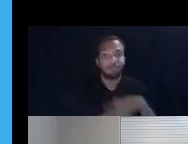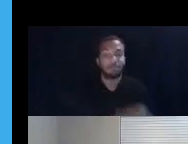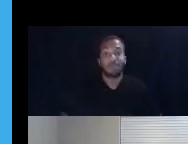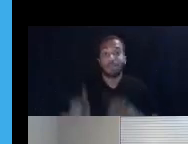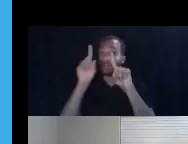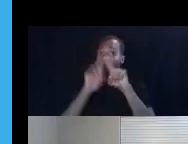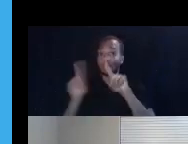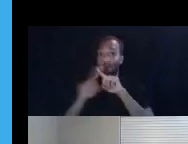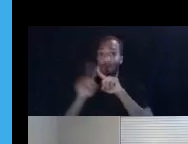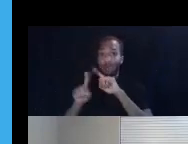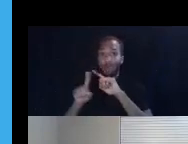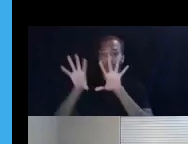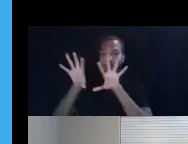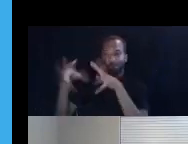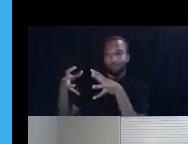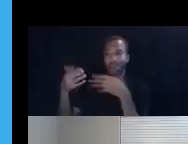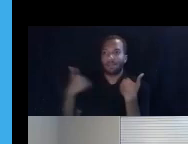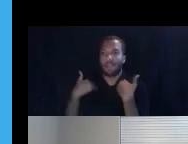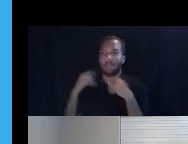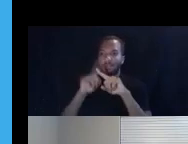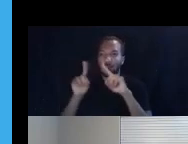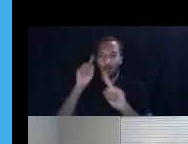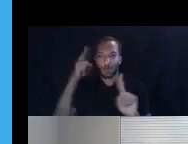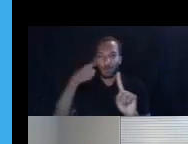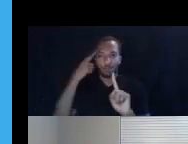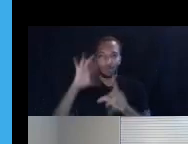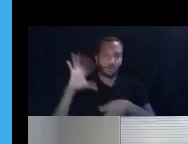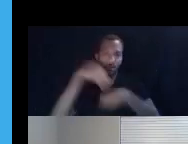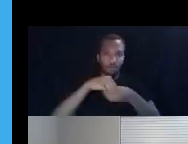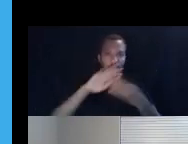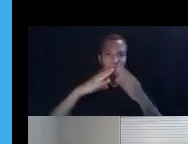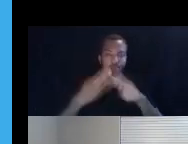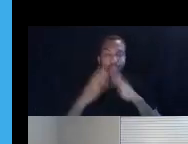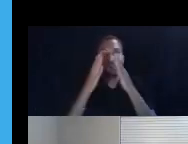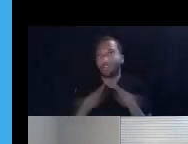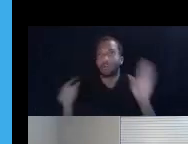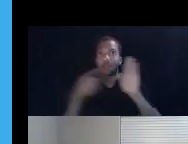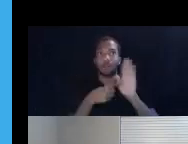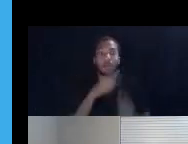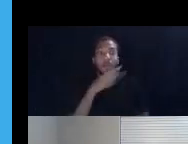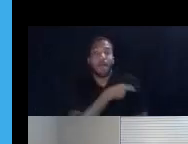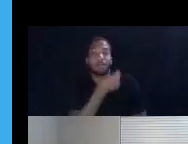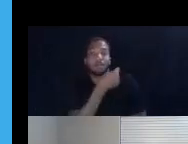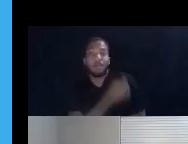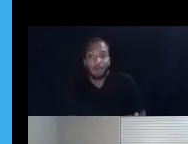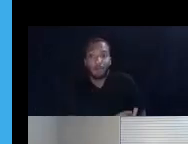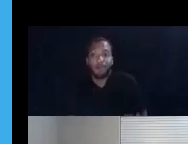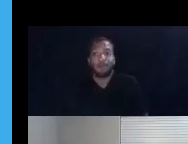to do some level of community investment. As general examples, hospitals have special non-profit status